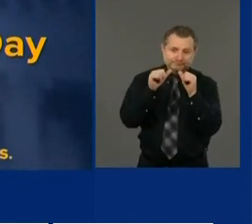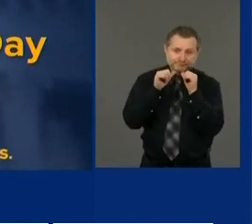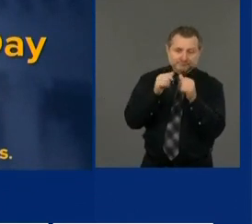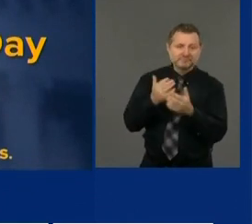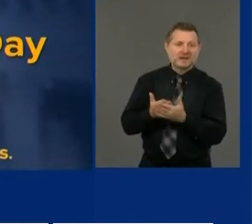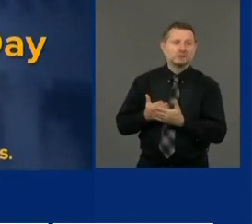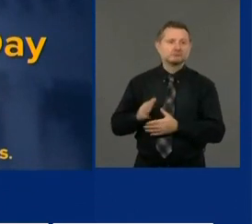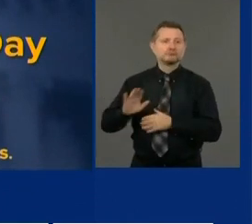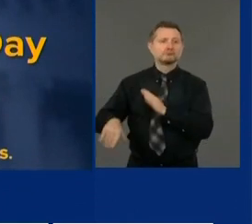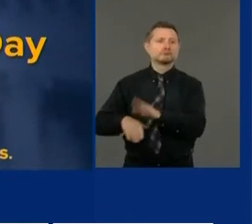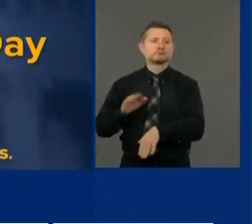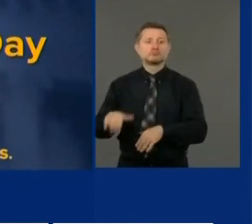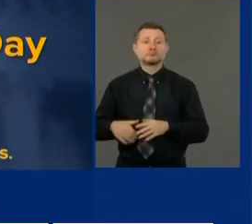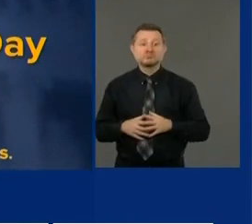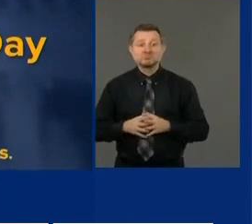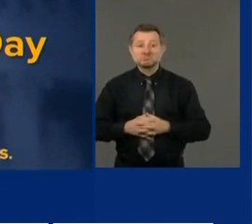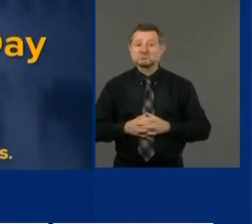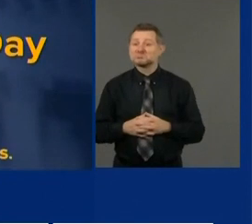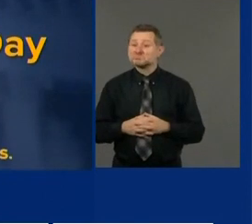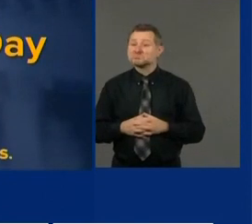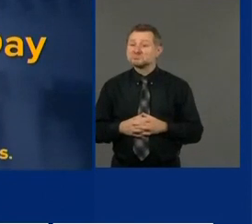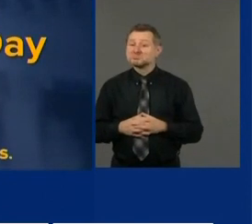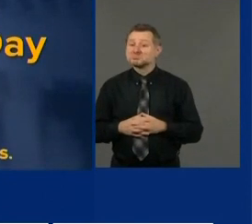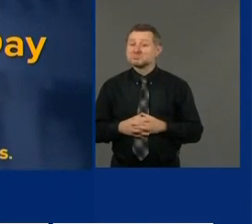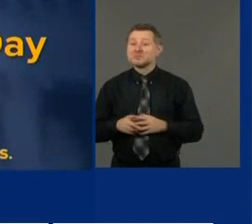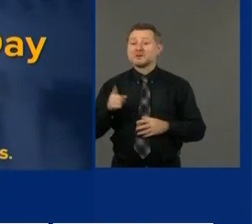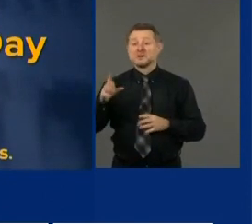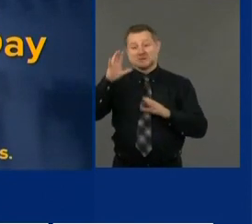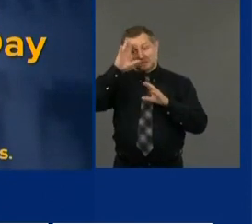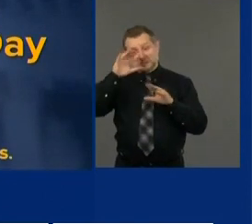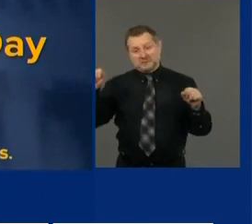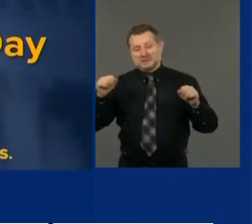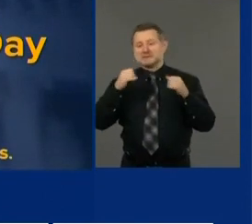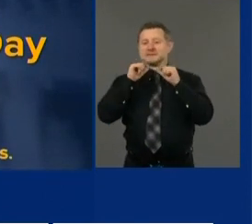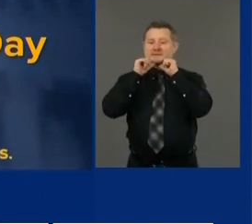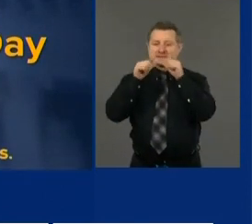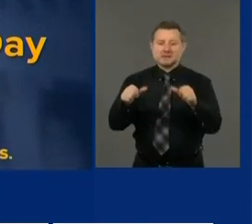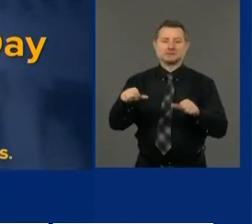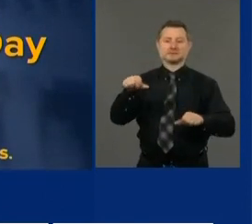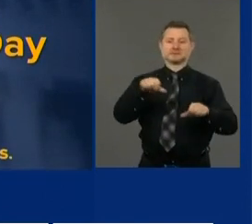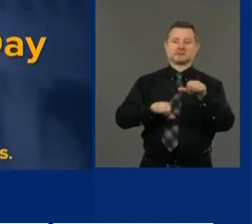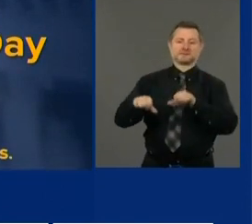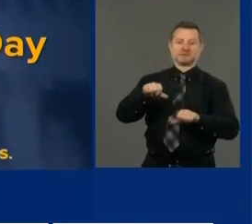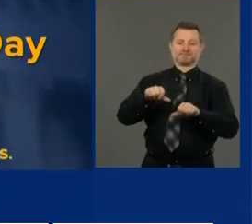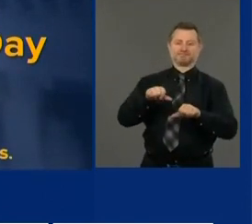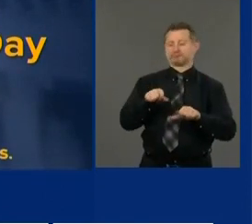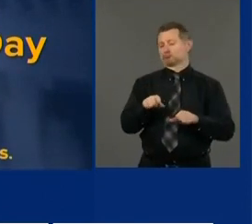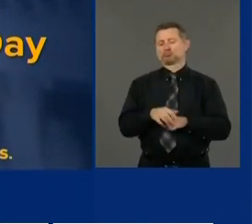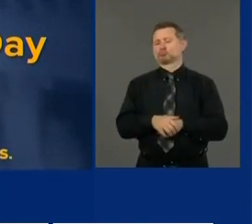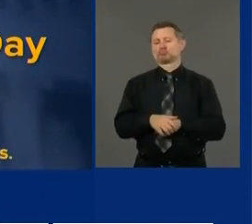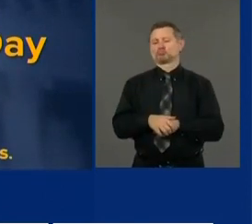AND NOW THE PRESIDENT IS ATTACKING SCIENCE. WHAT A SURPRISE, NO SURPRISE. HE HAS BEEN ATTACKING SCIENCE SINCE DAY ONE.